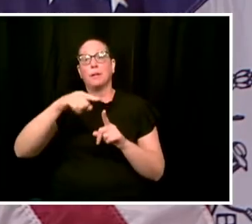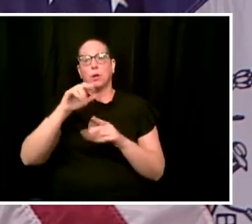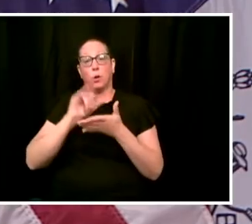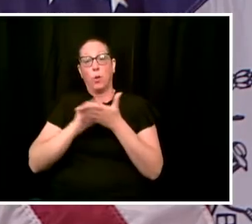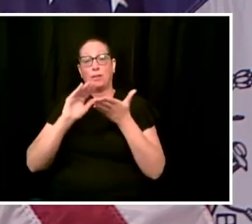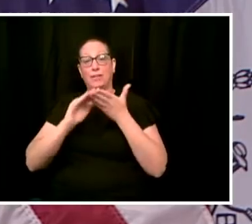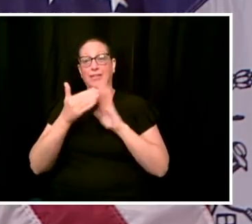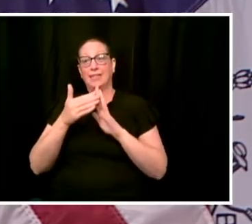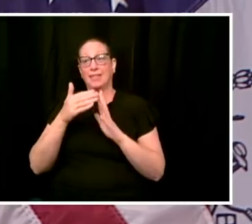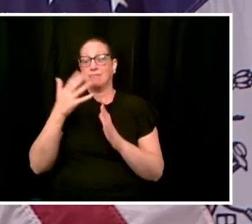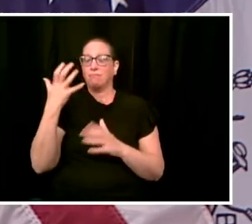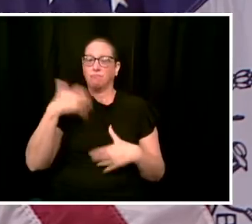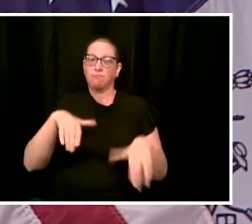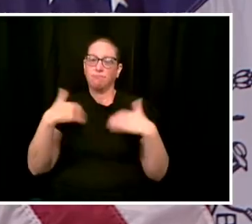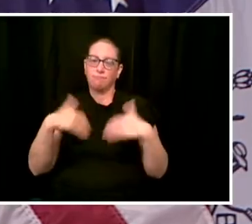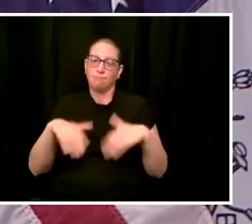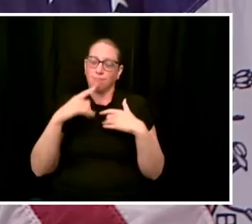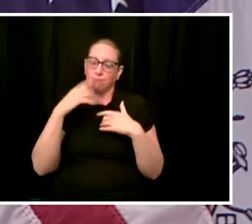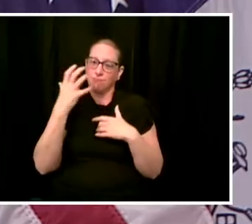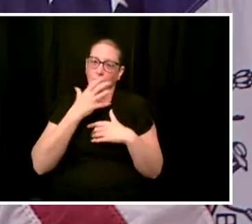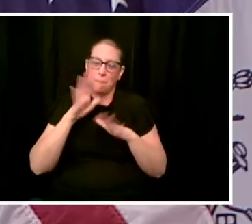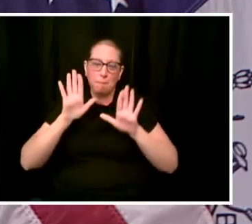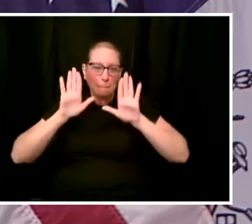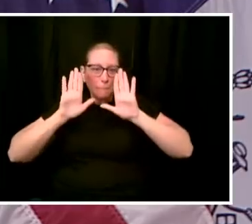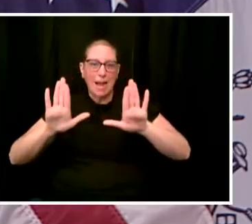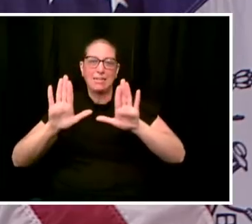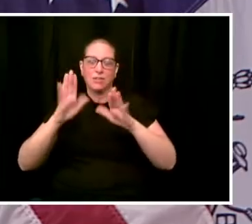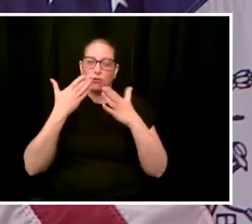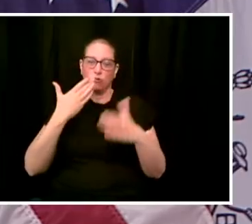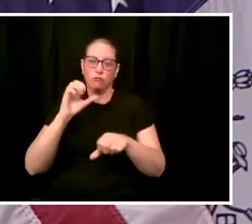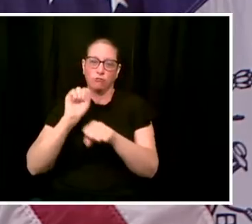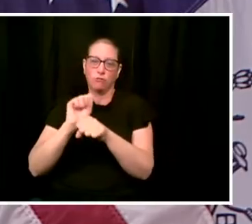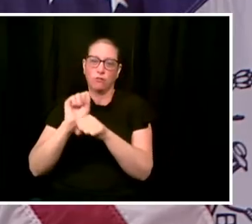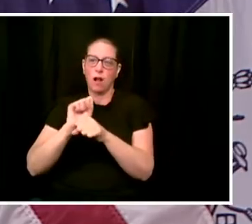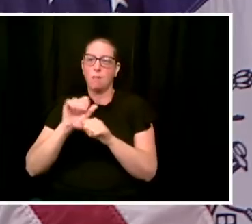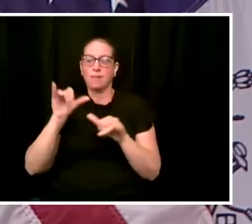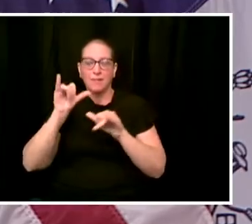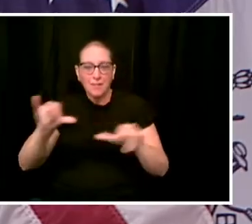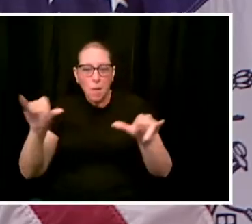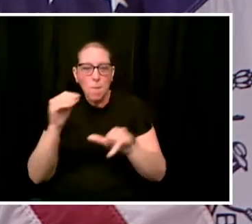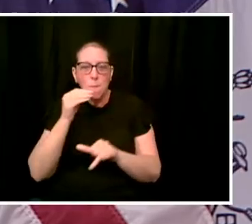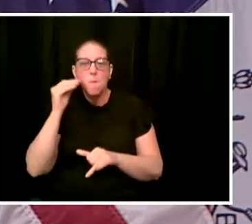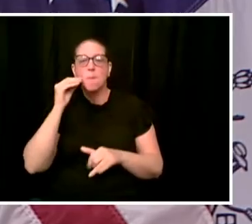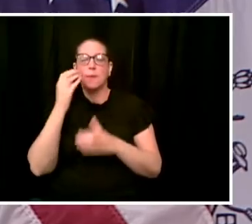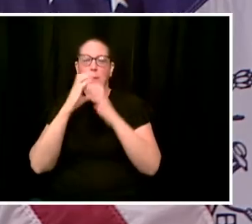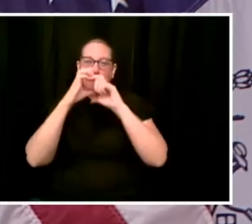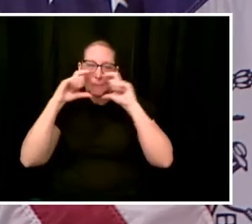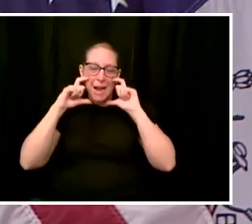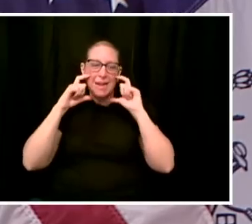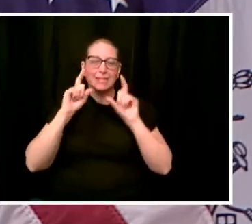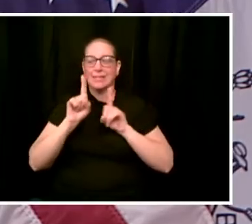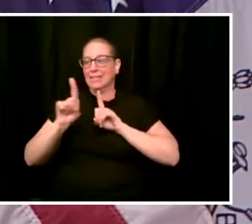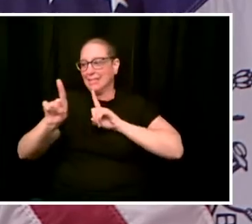SAME KIND OF DEVOTION THAT WE